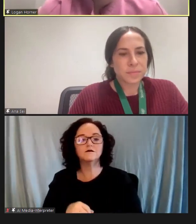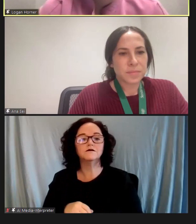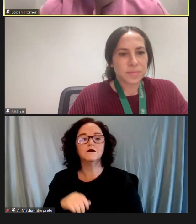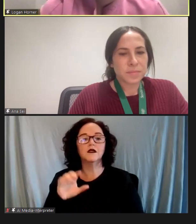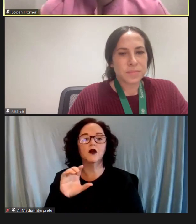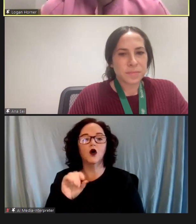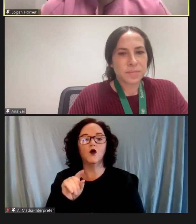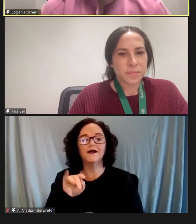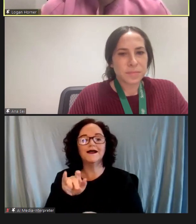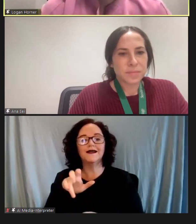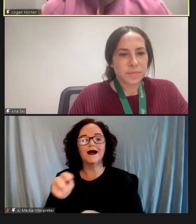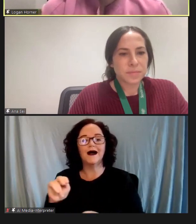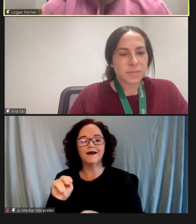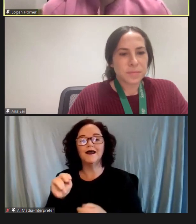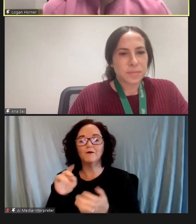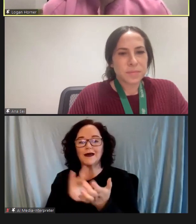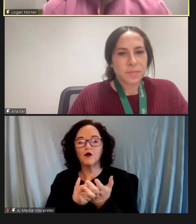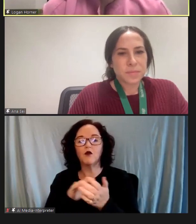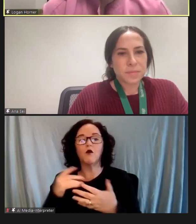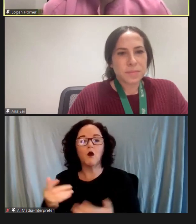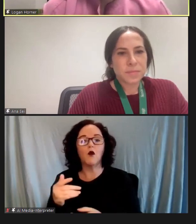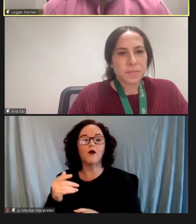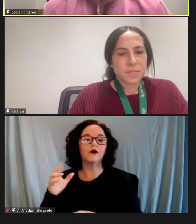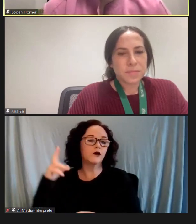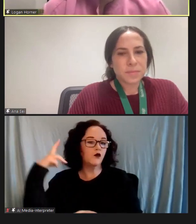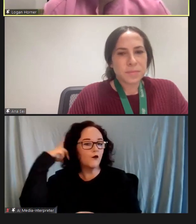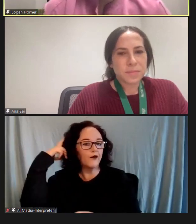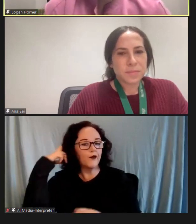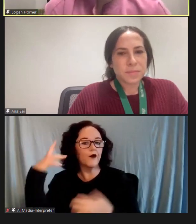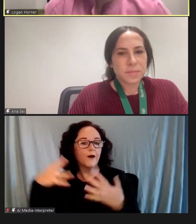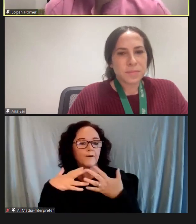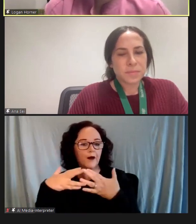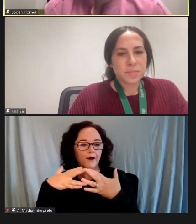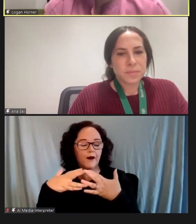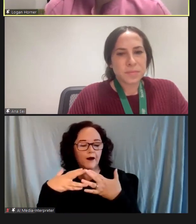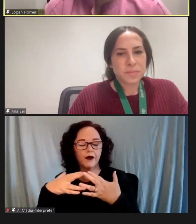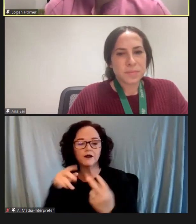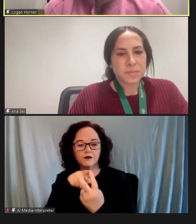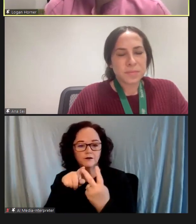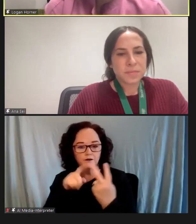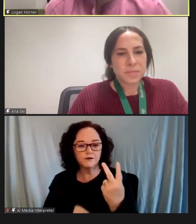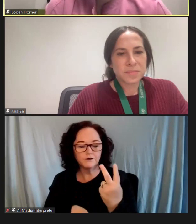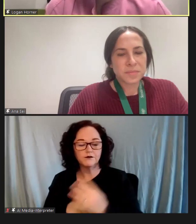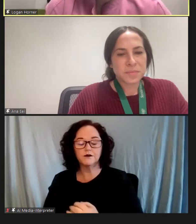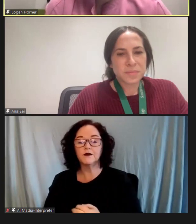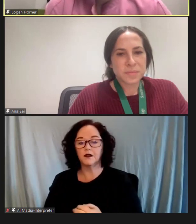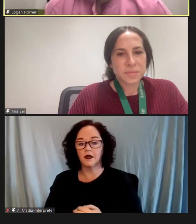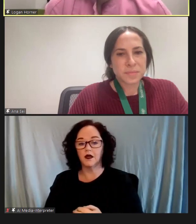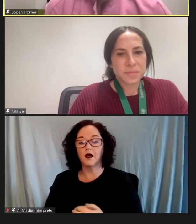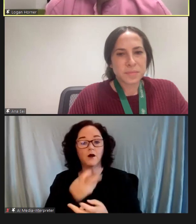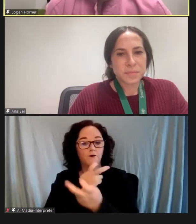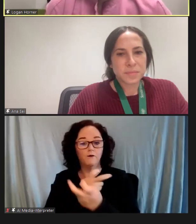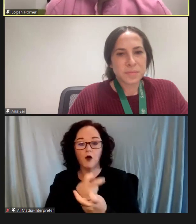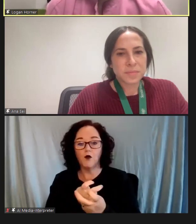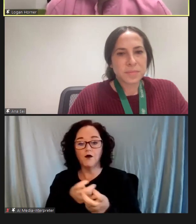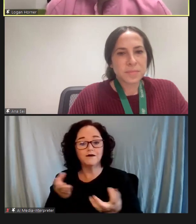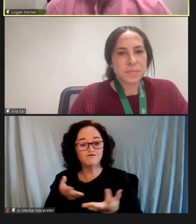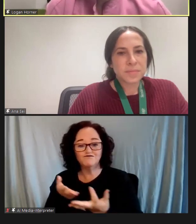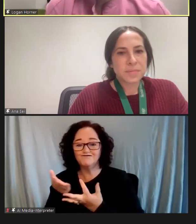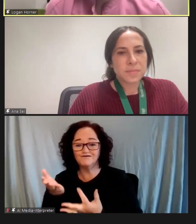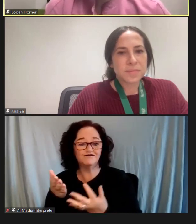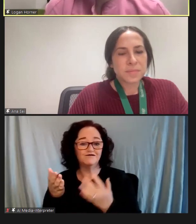spaha um OD bone conduction technology